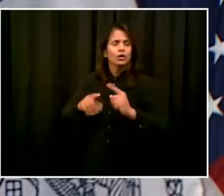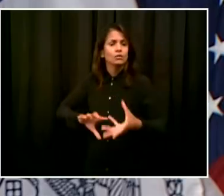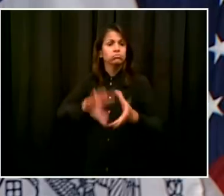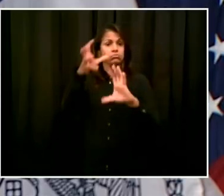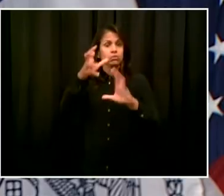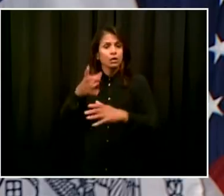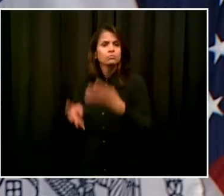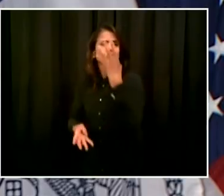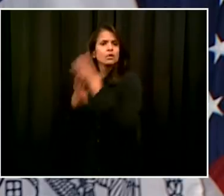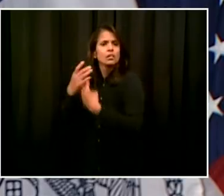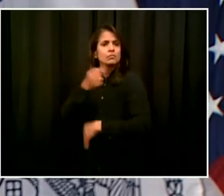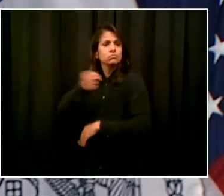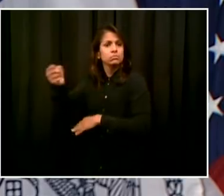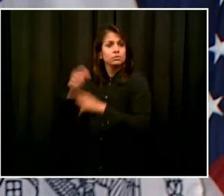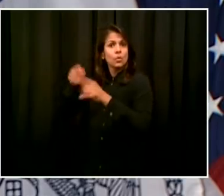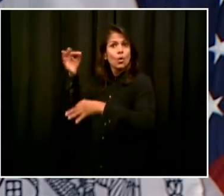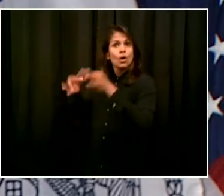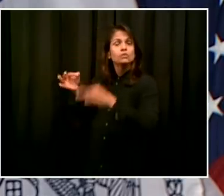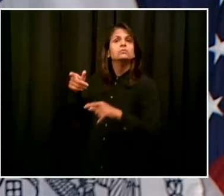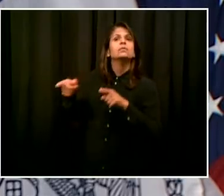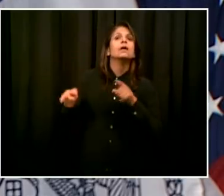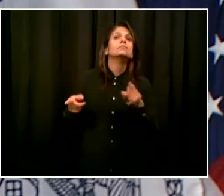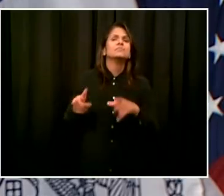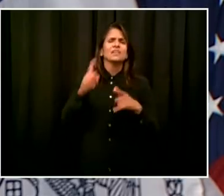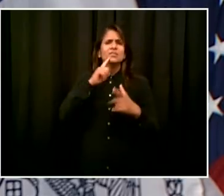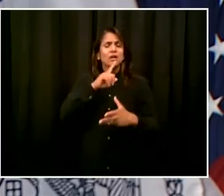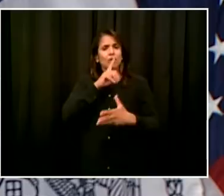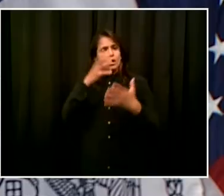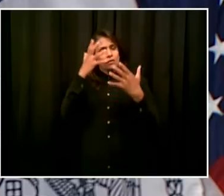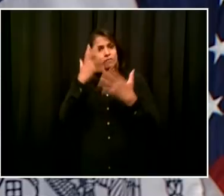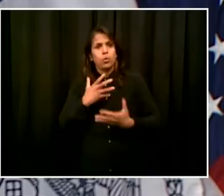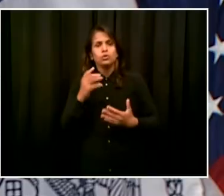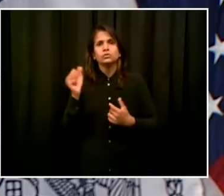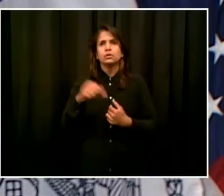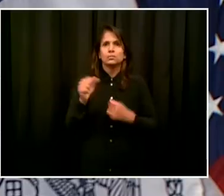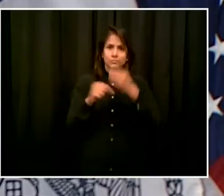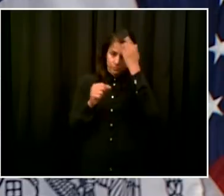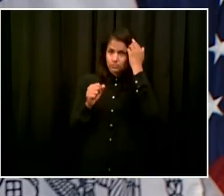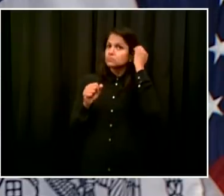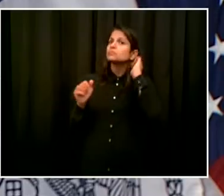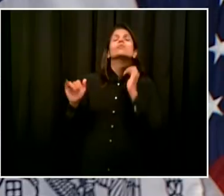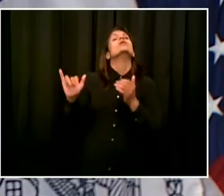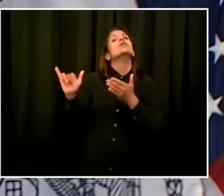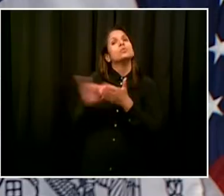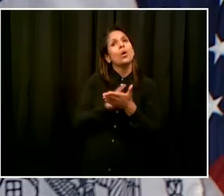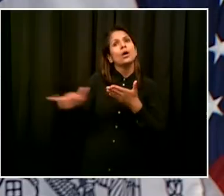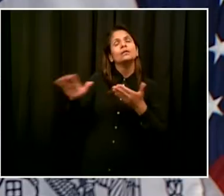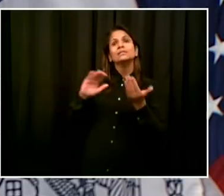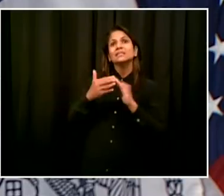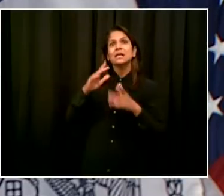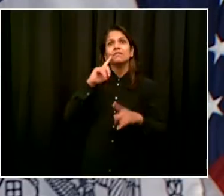RAISING A REALLY IMPORTANT POINT HERE. HISTORICALLY